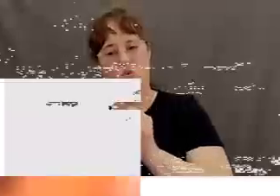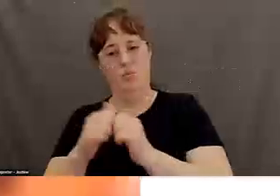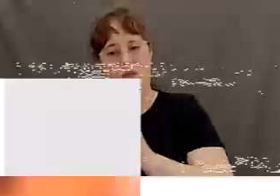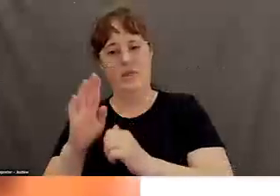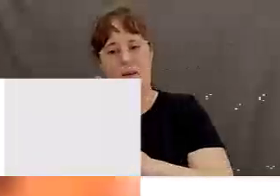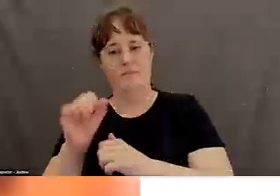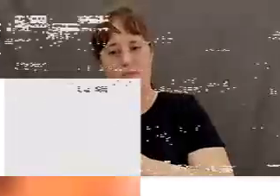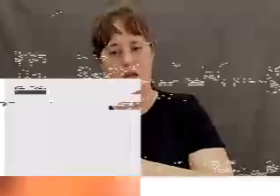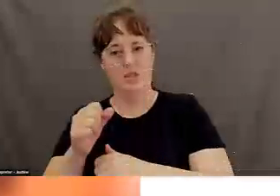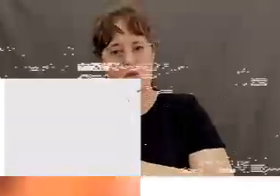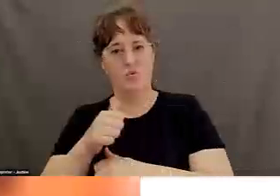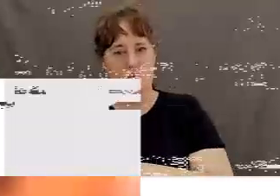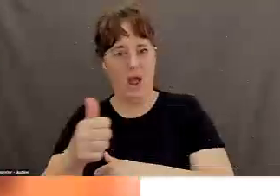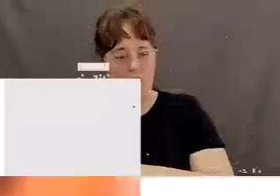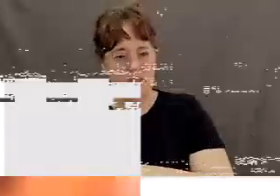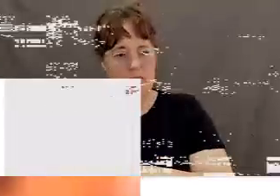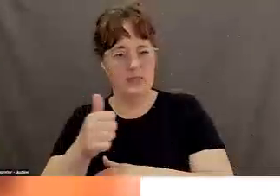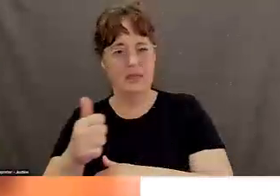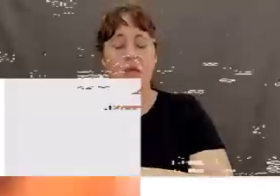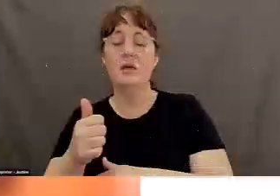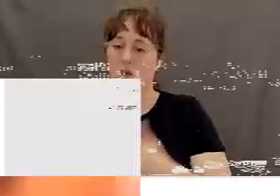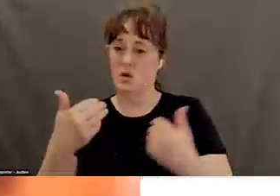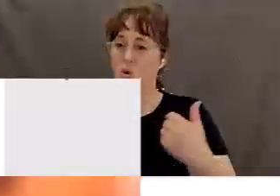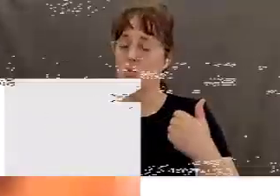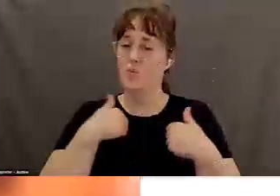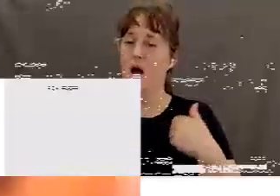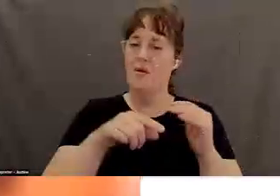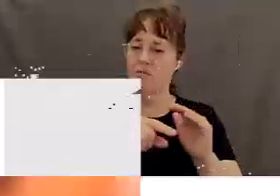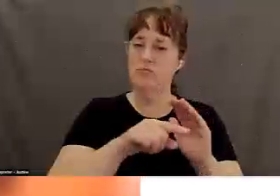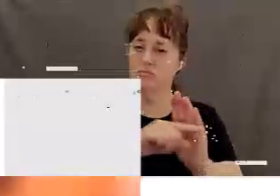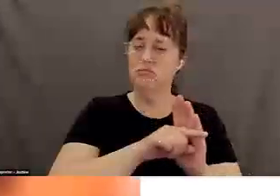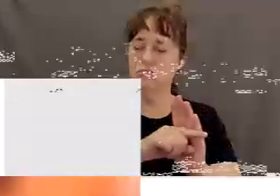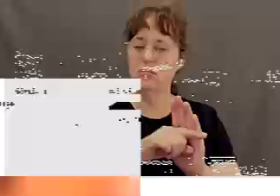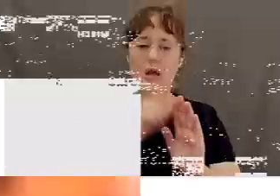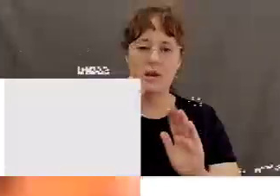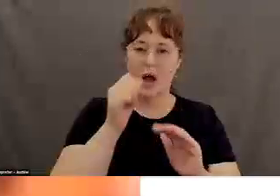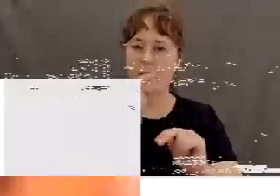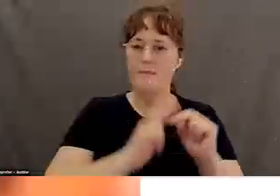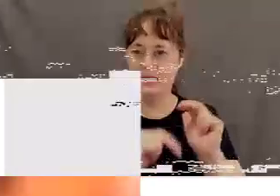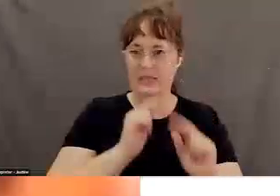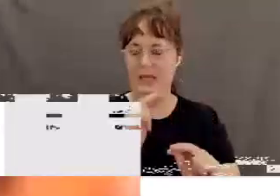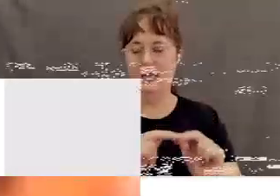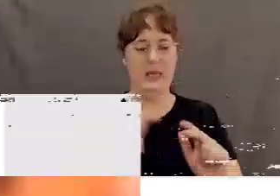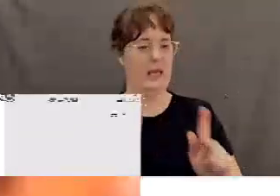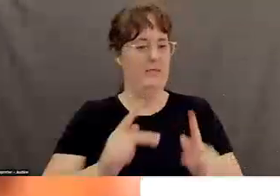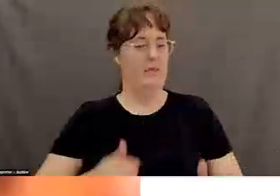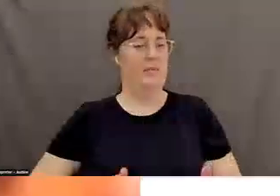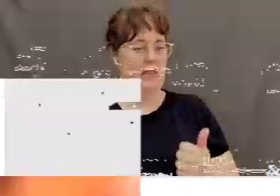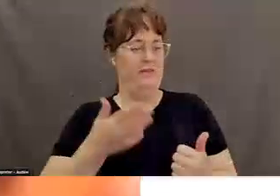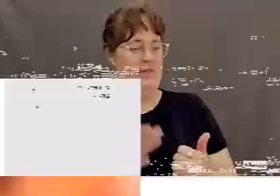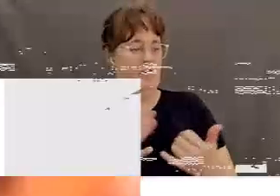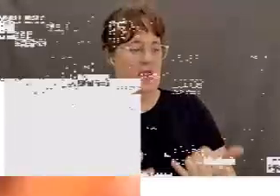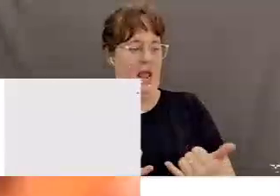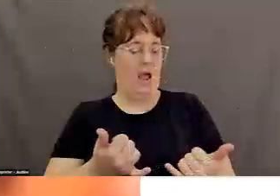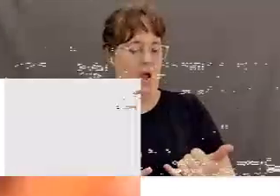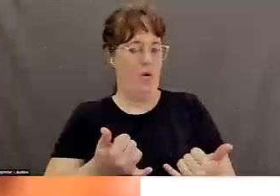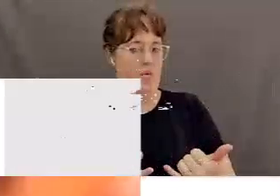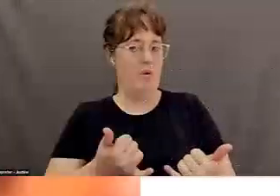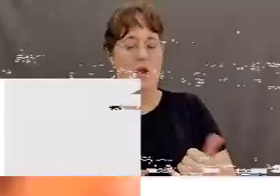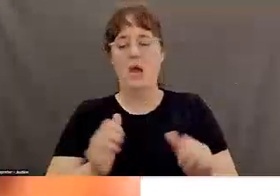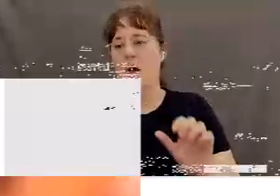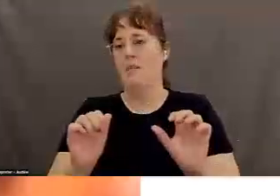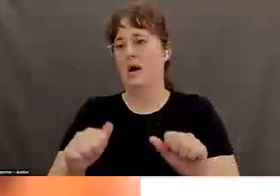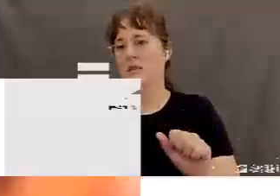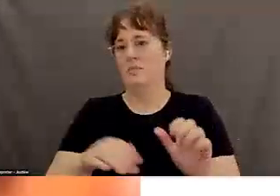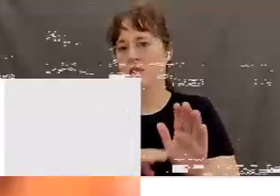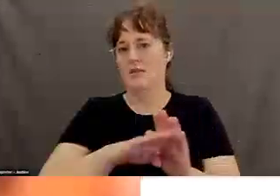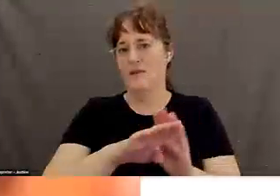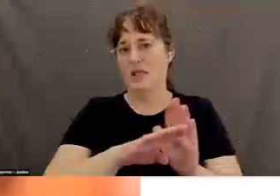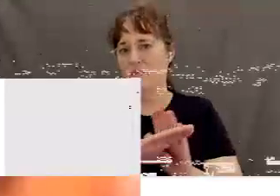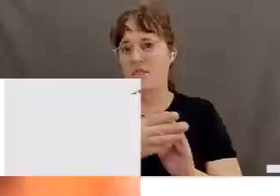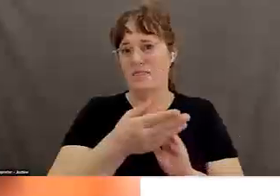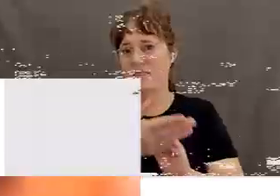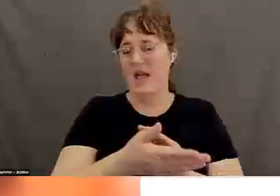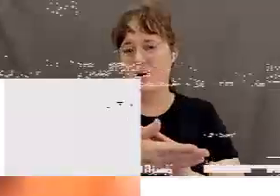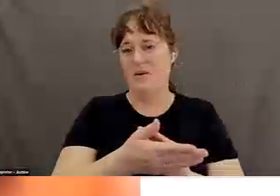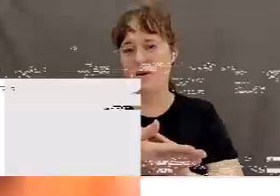Boardroom: There are some trade-offs by not building the Avalon Station. Those that live in the neighborhood now, and then the potential development that could come up around that station wouldn't be the same without the station.